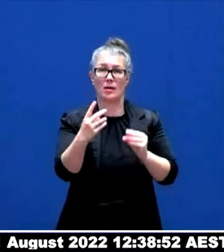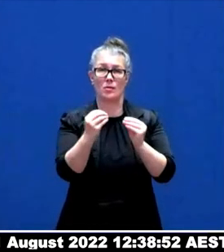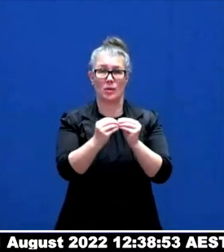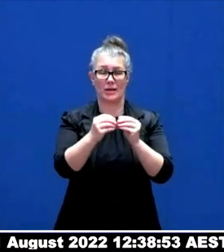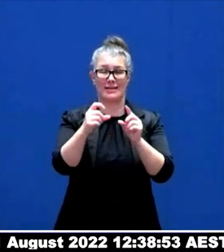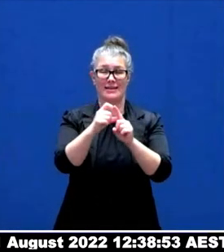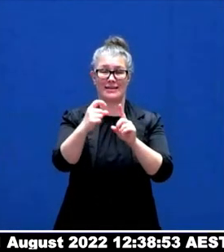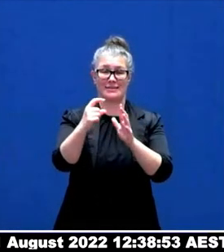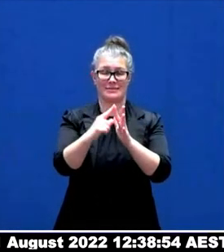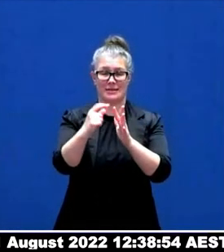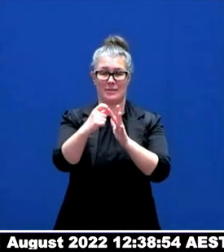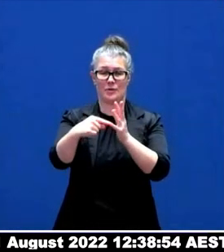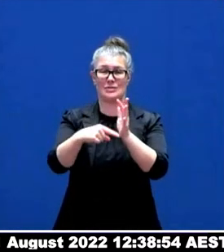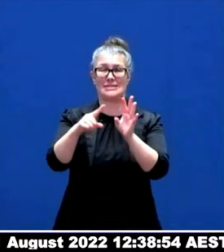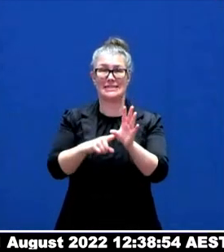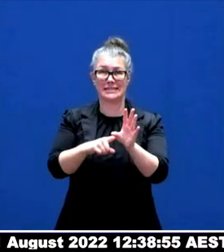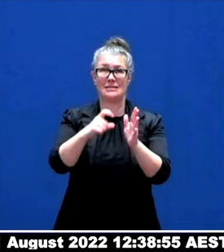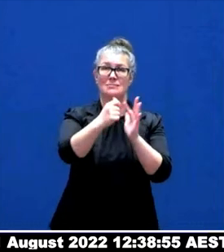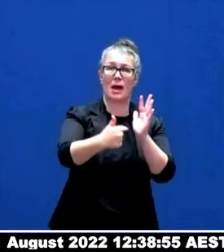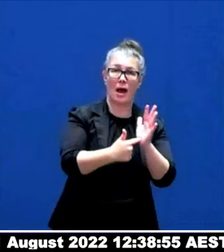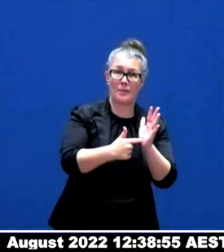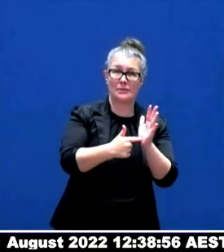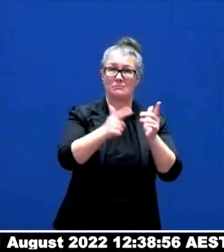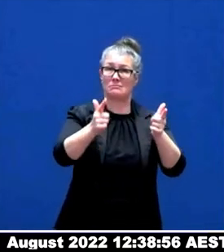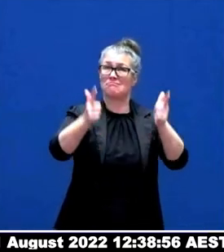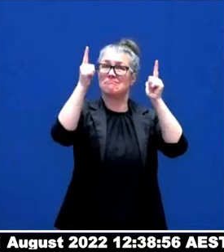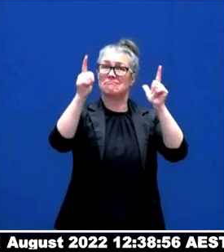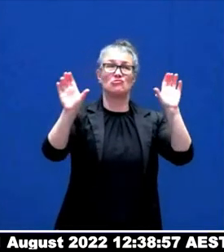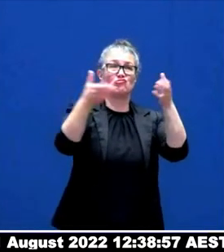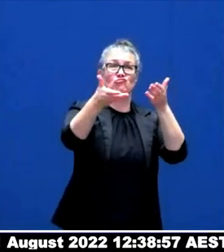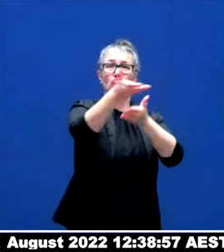is that right? ZOE DENDLE: That's correct, and particularly with the new Federal